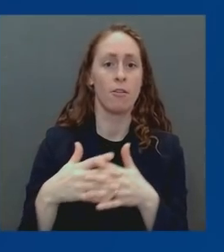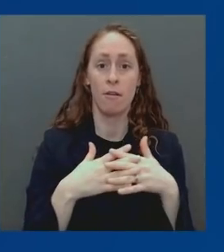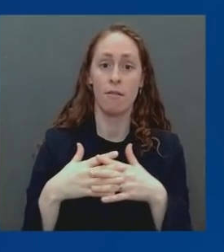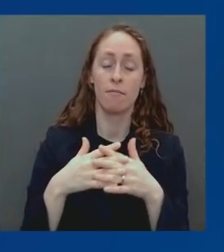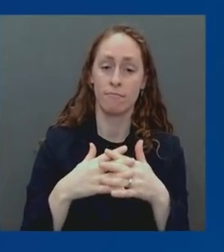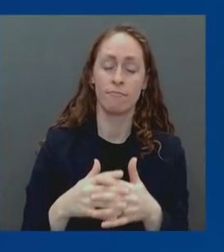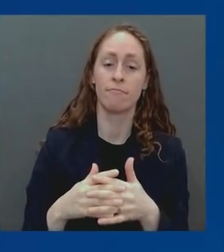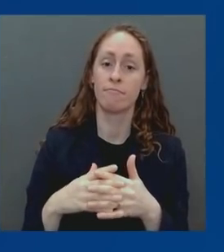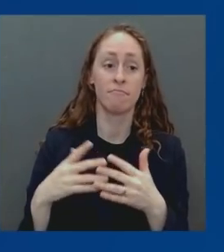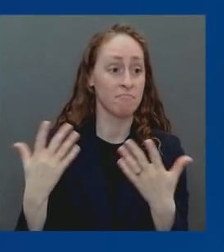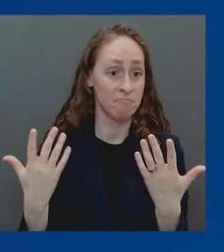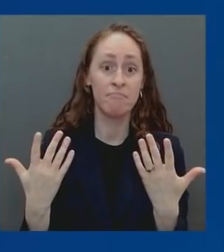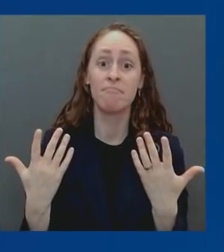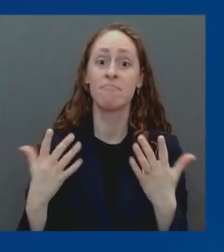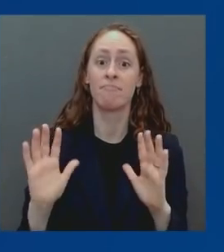locations they know and trust.